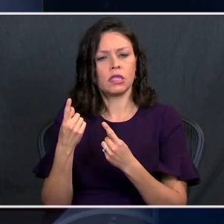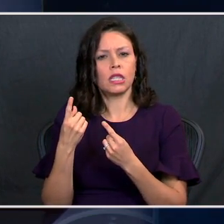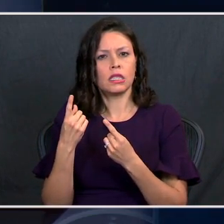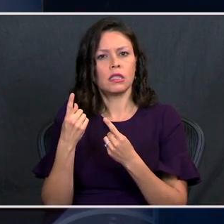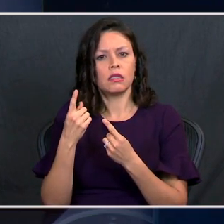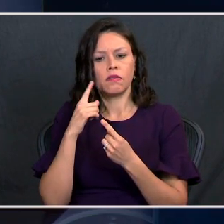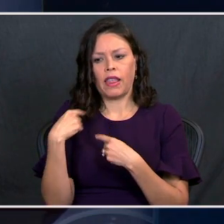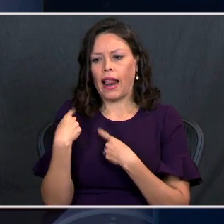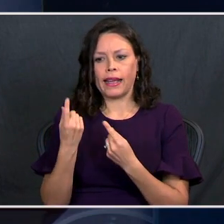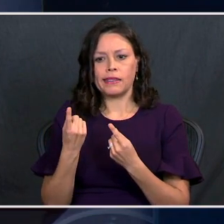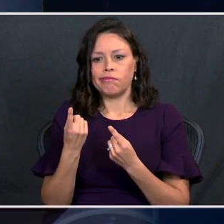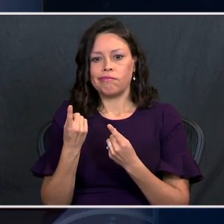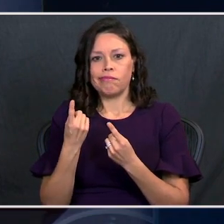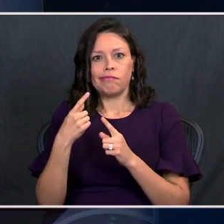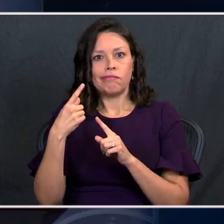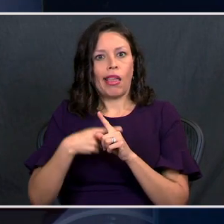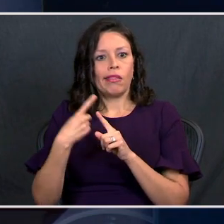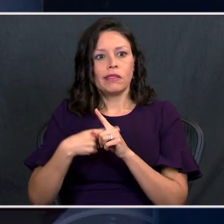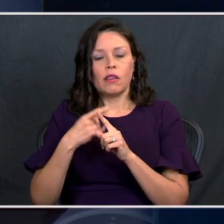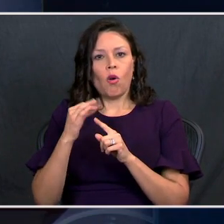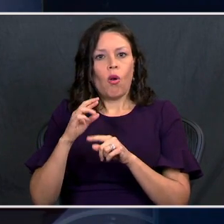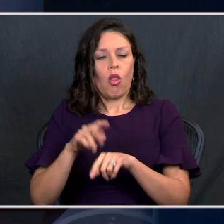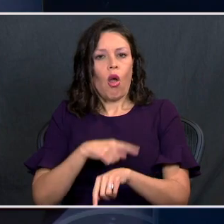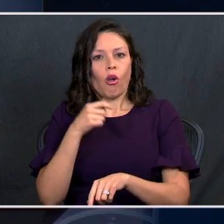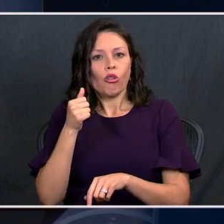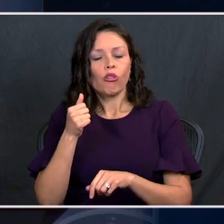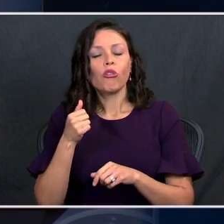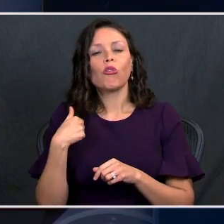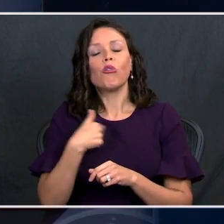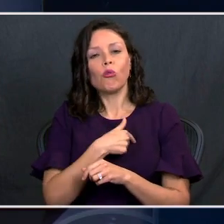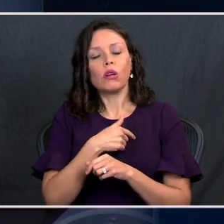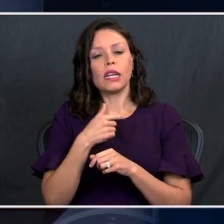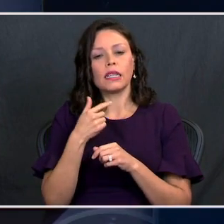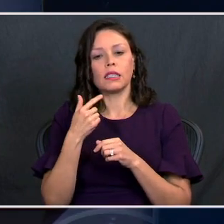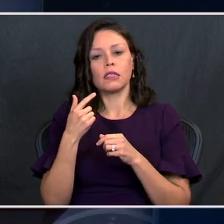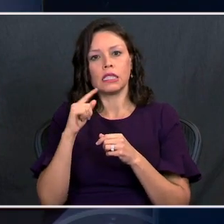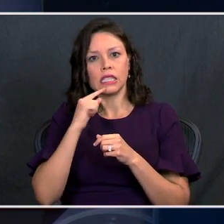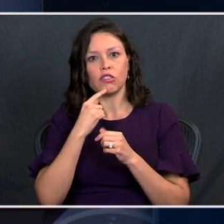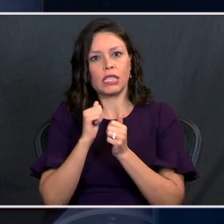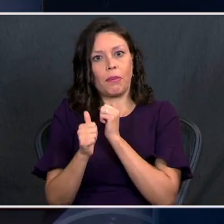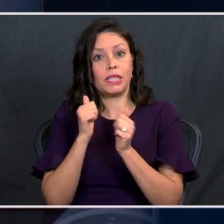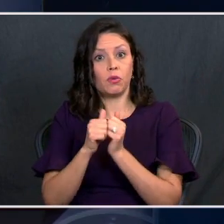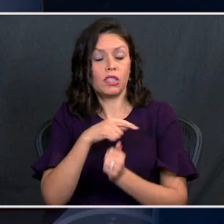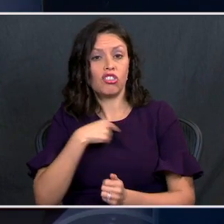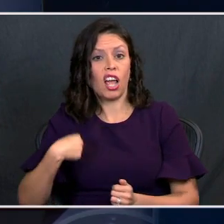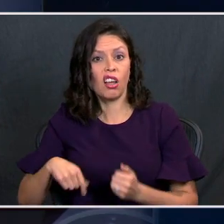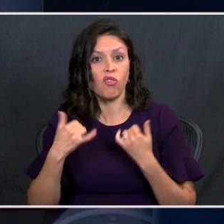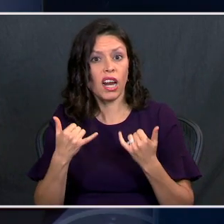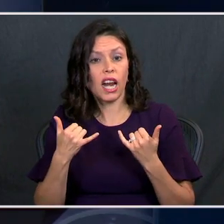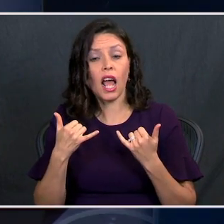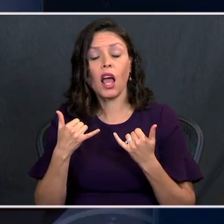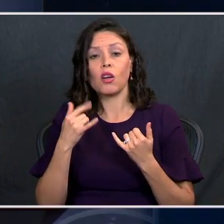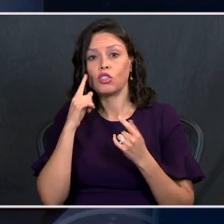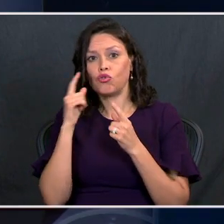for the last months, if not longer. We're in a serious competition with China. Strategic competition with China